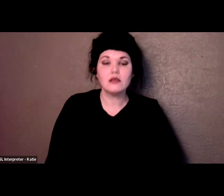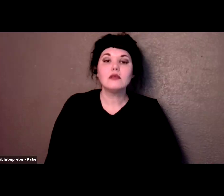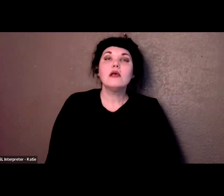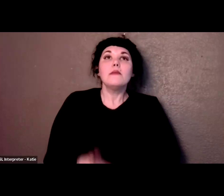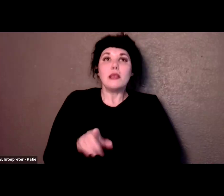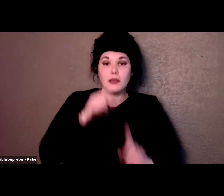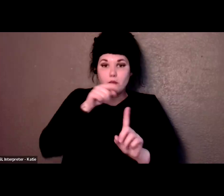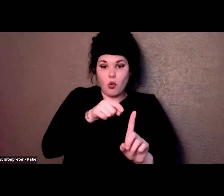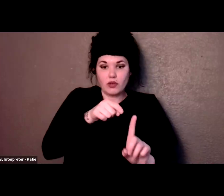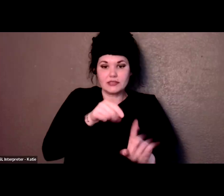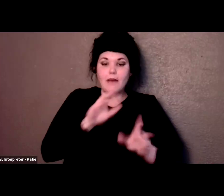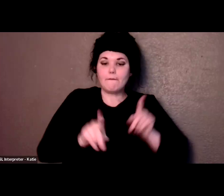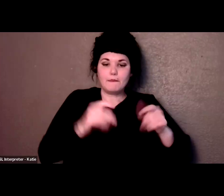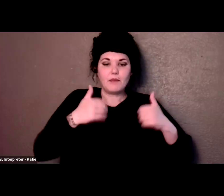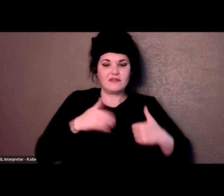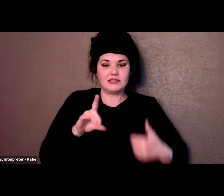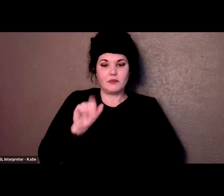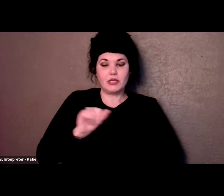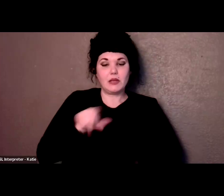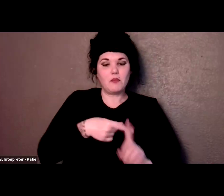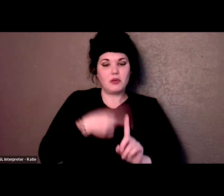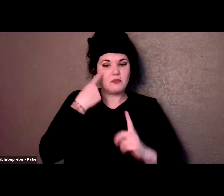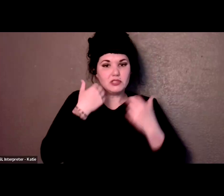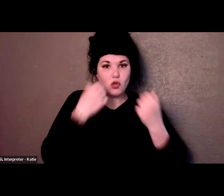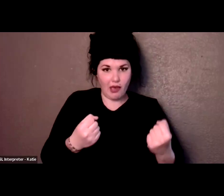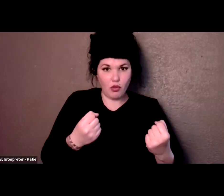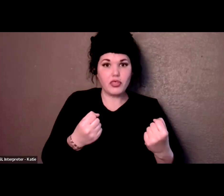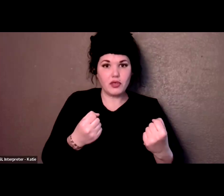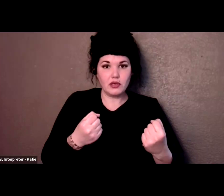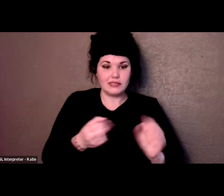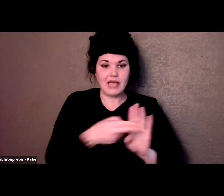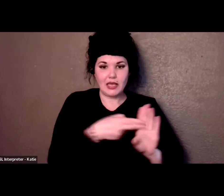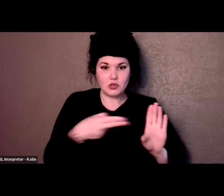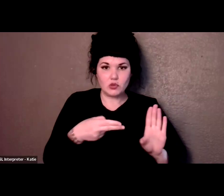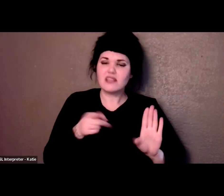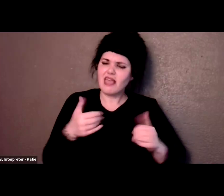health diagnosis, have a right to treatment in their community and folks may say, "Well, what if the